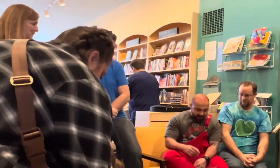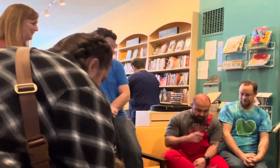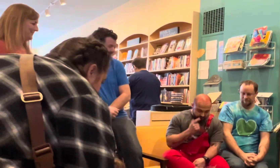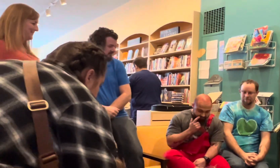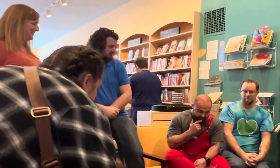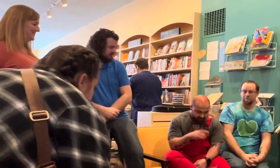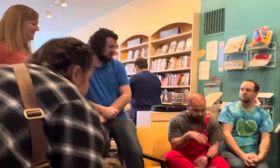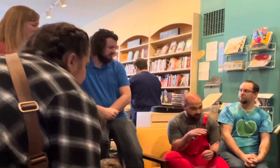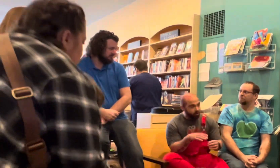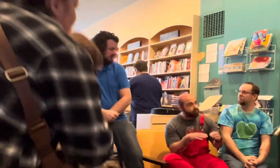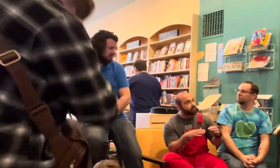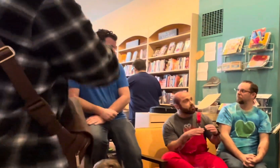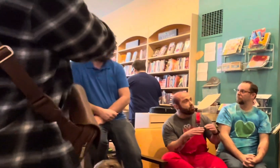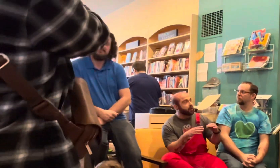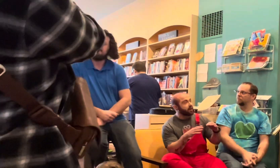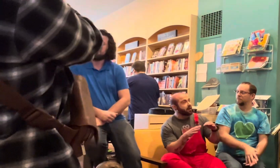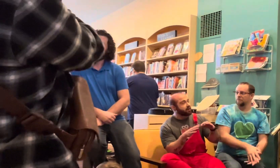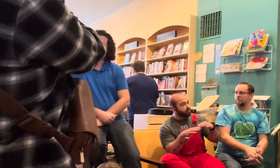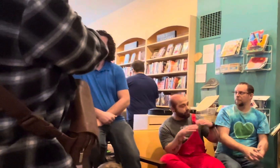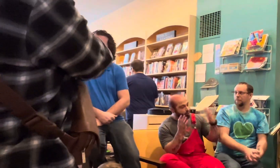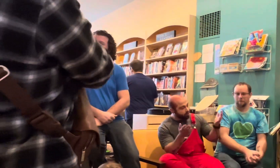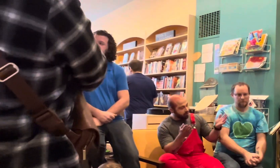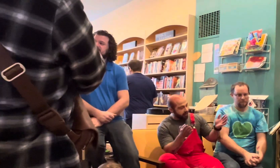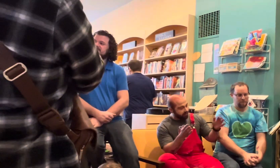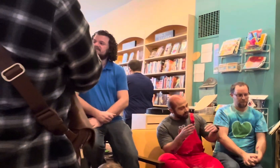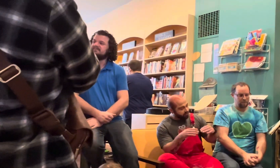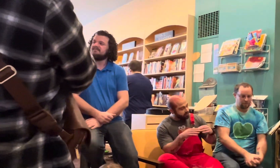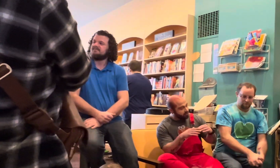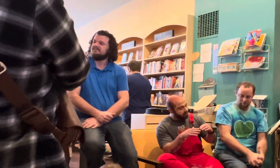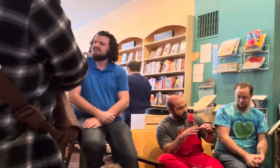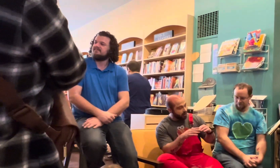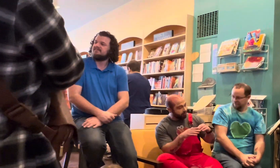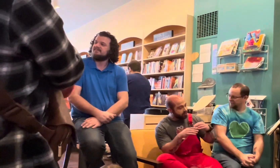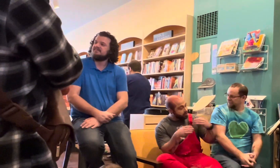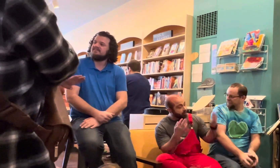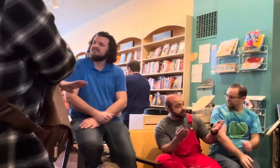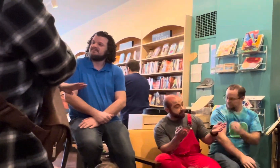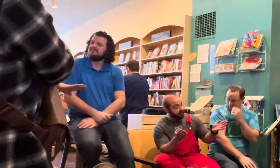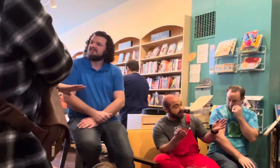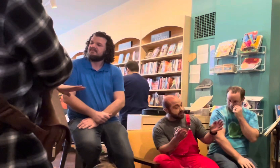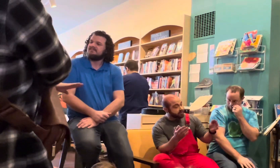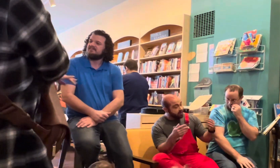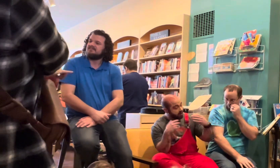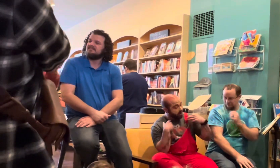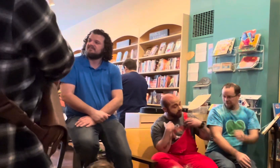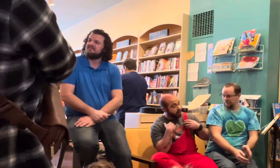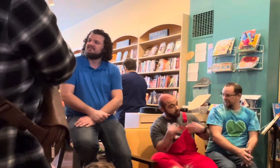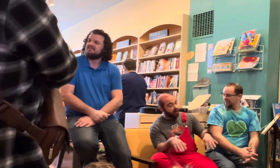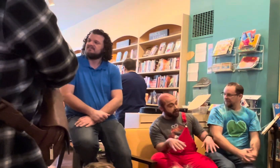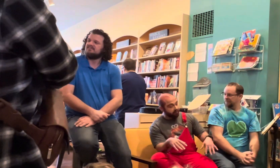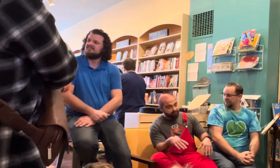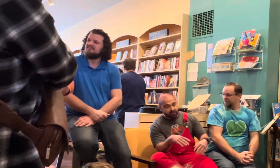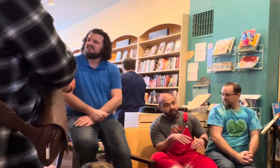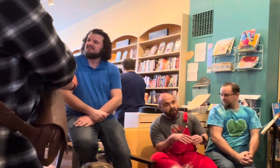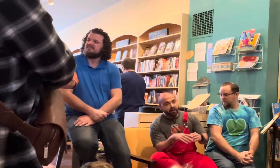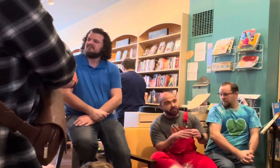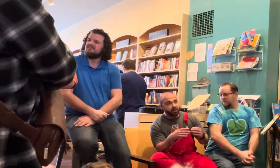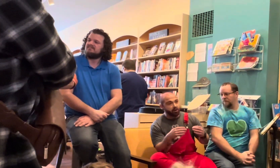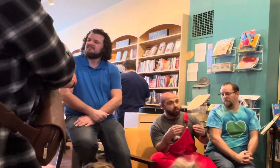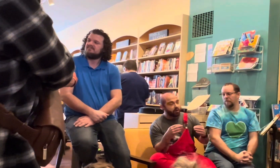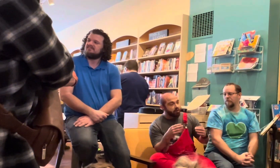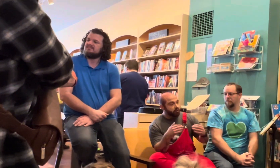Yeah, sure! When you're born, right, you're identified as our body. And so, when